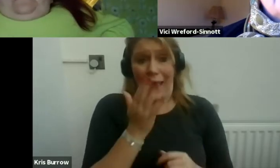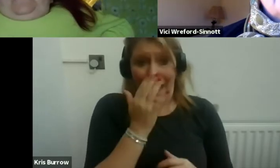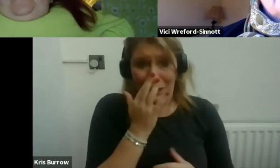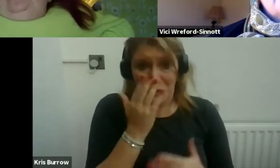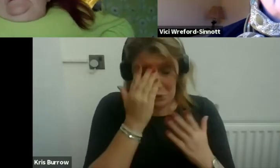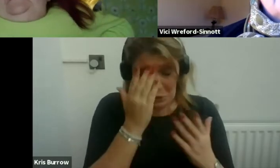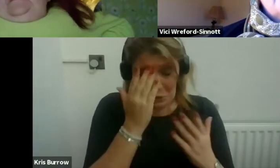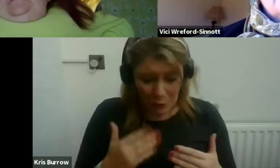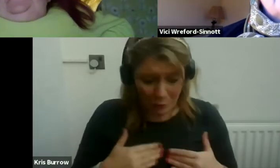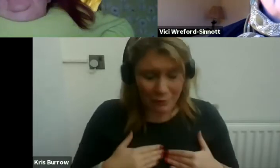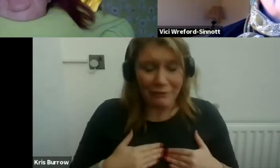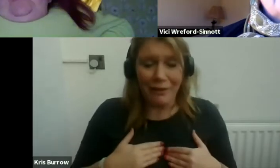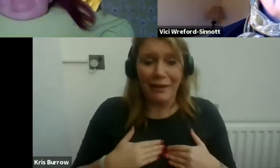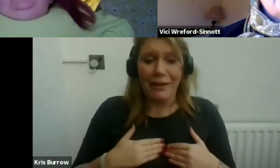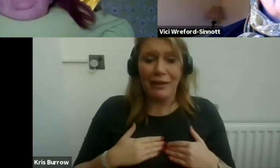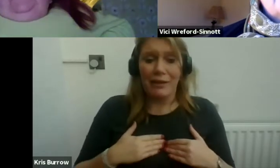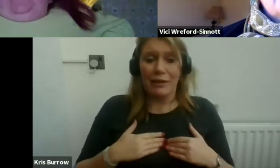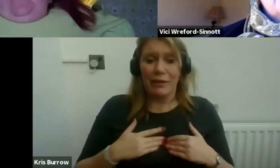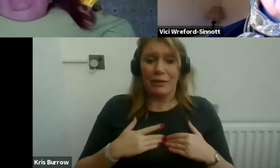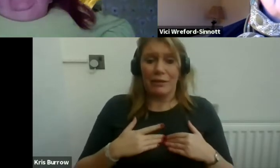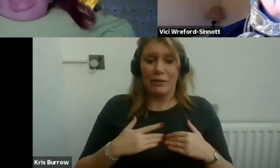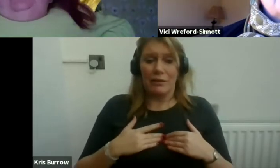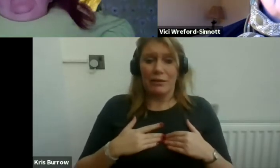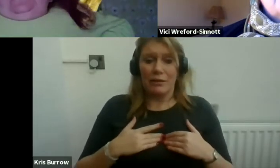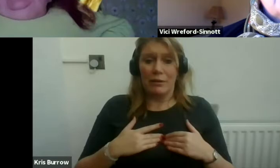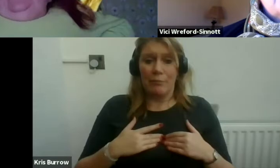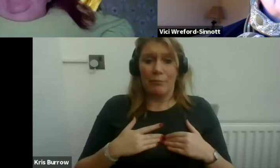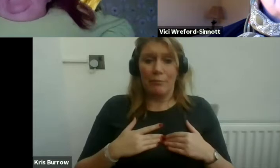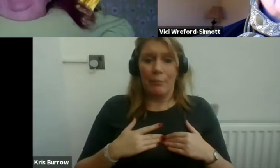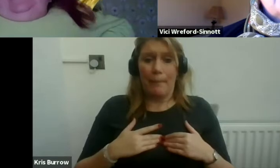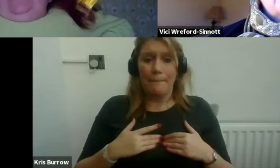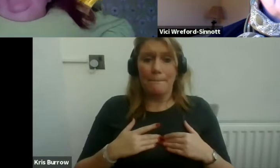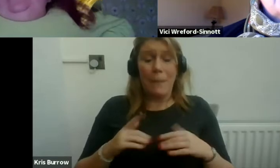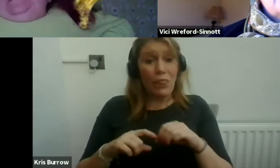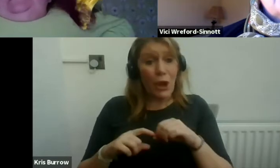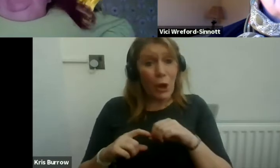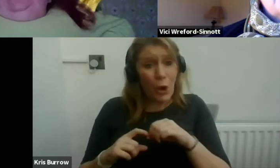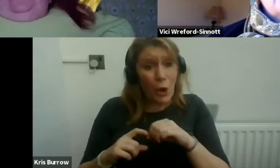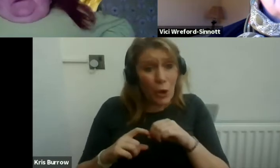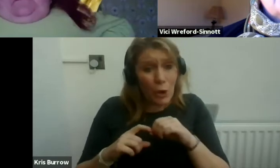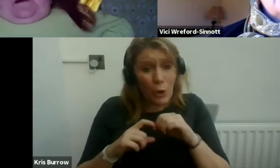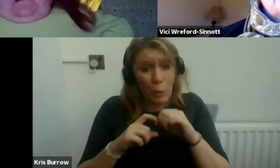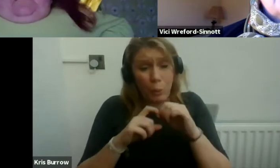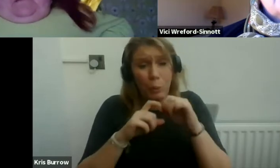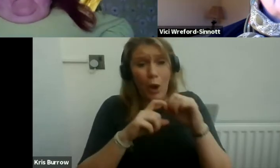old person I am. But also, hopefully for people just the quality, they don't look